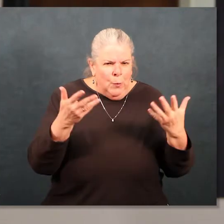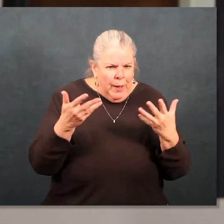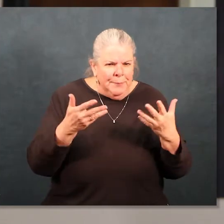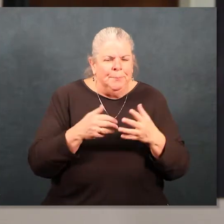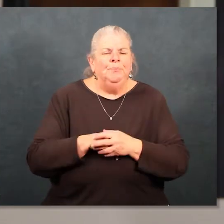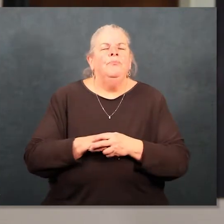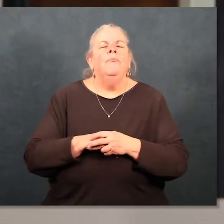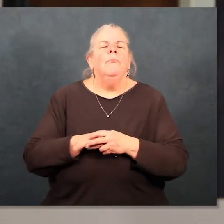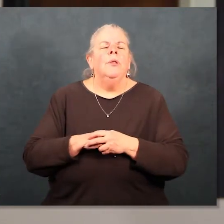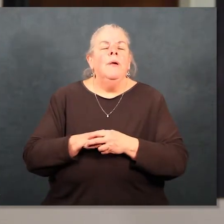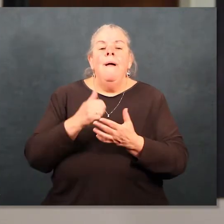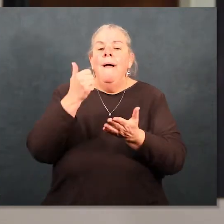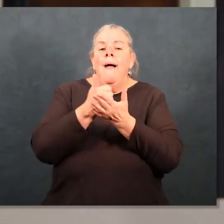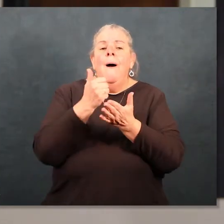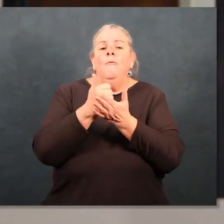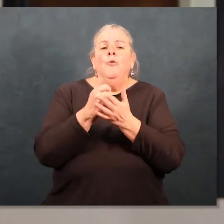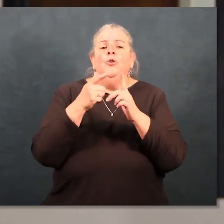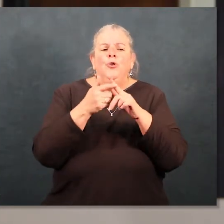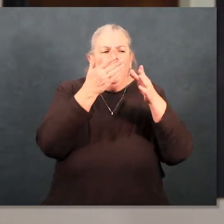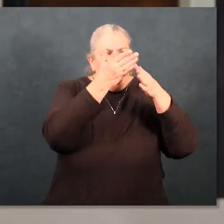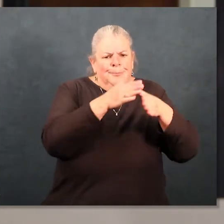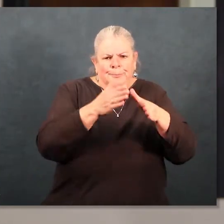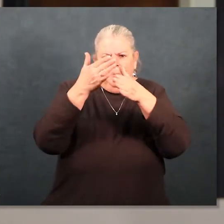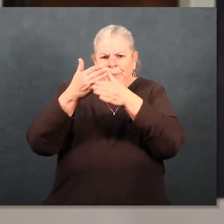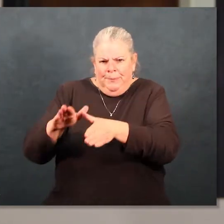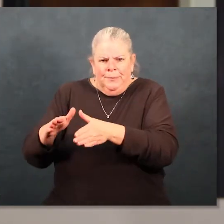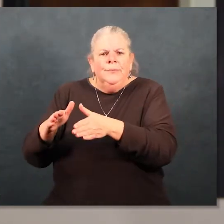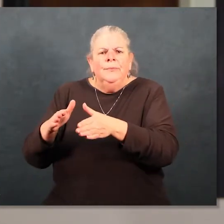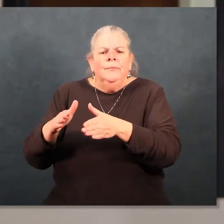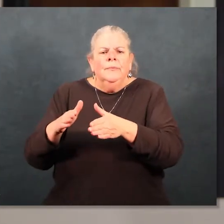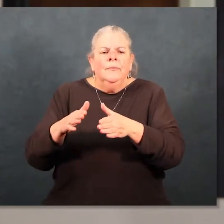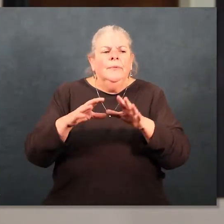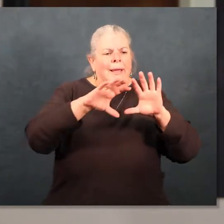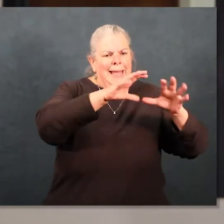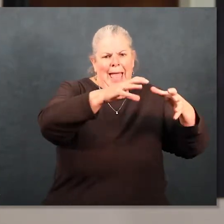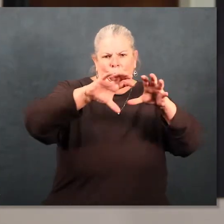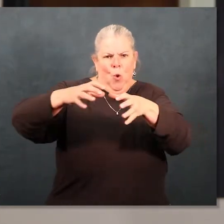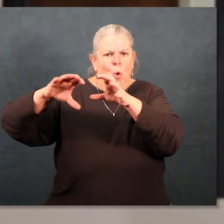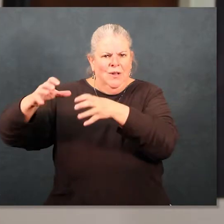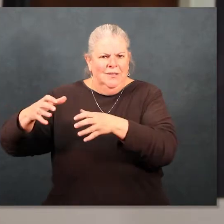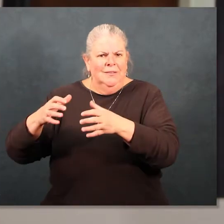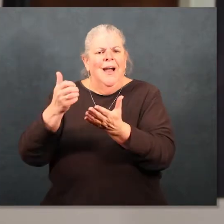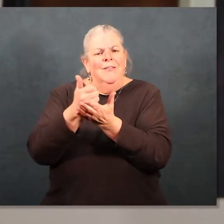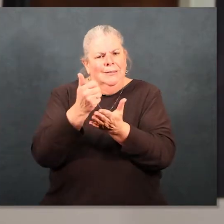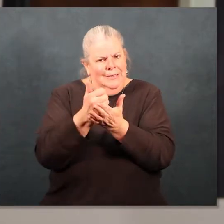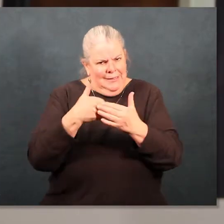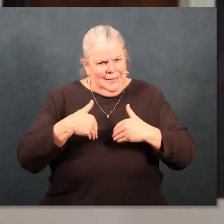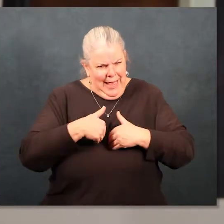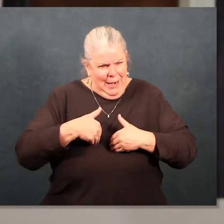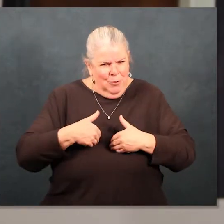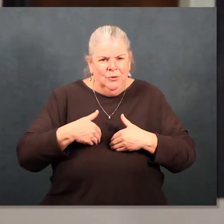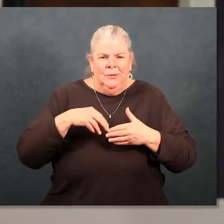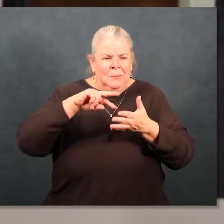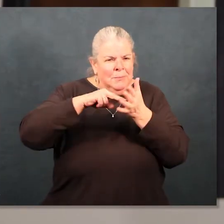to just kinda break these assistance animals up into categories and, and really understand their roles.